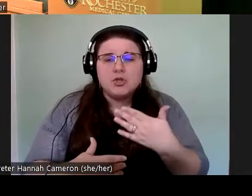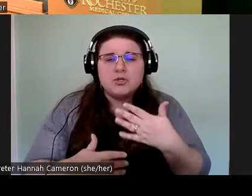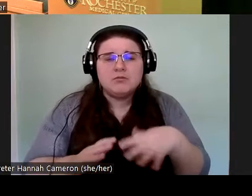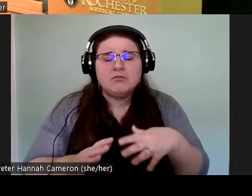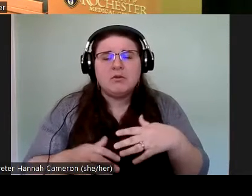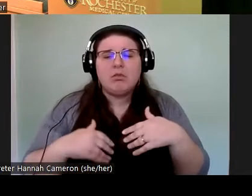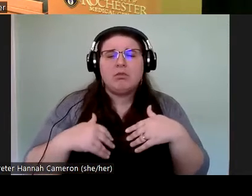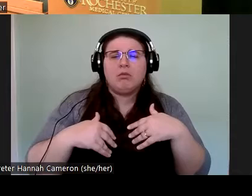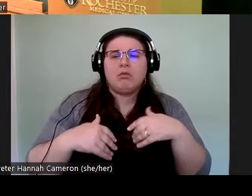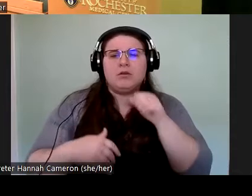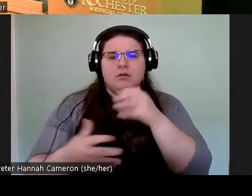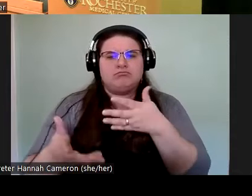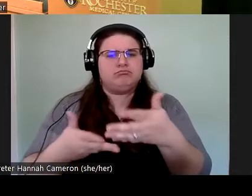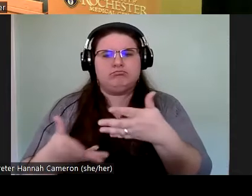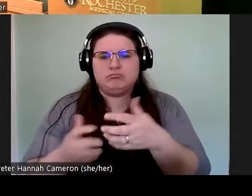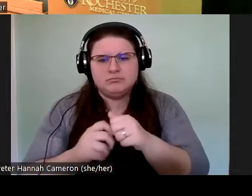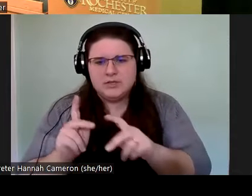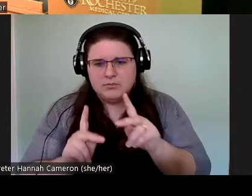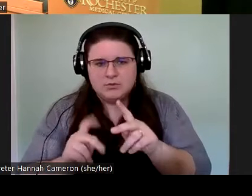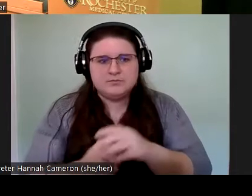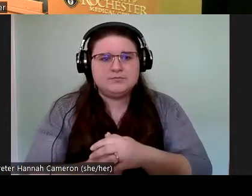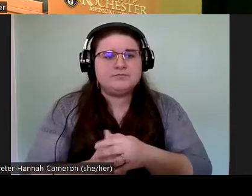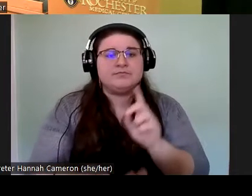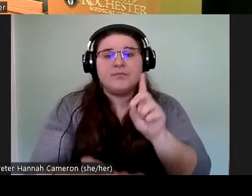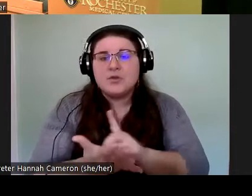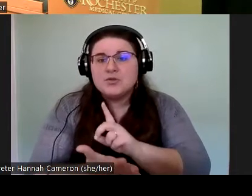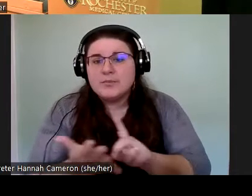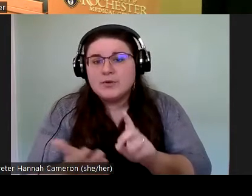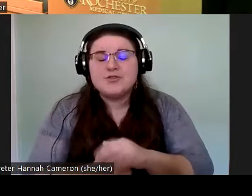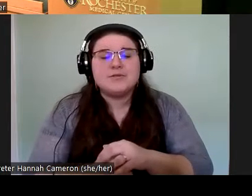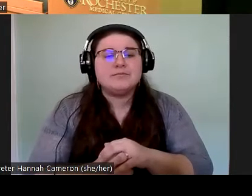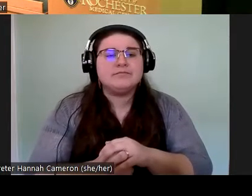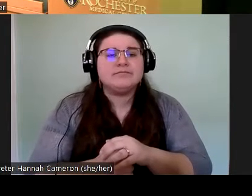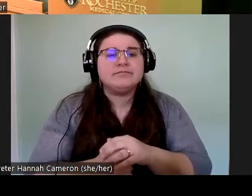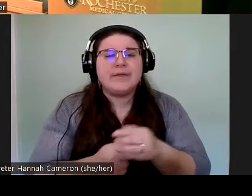faced discrimination um microagressions might also feel like they don't want to go out in public and